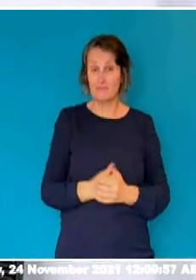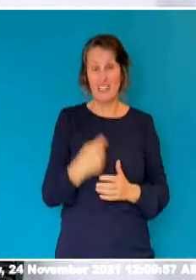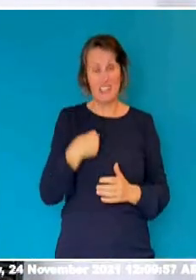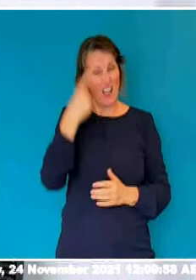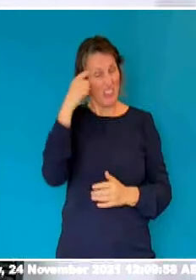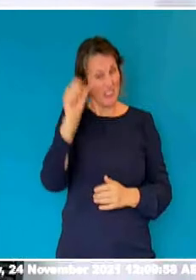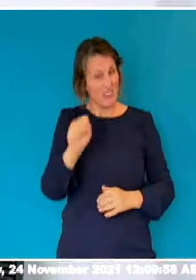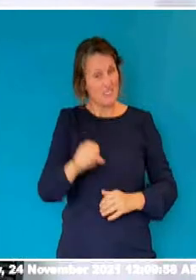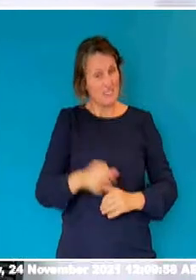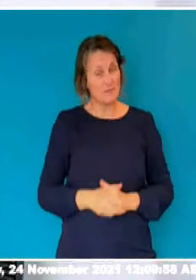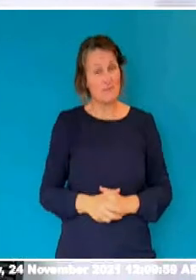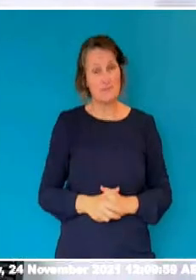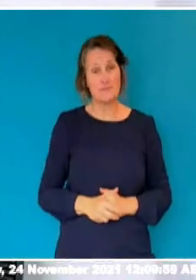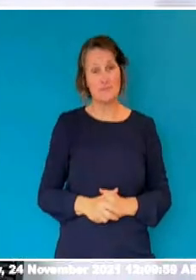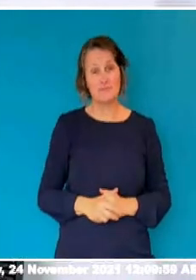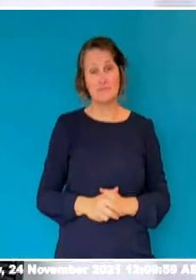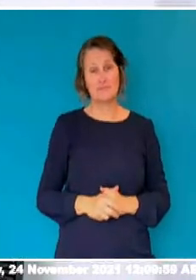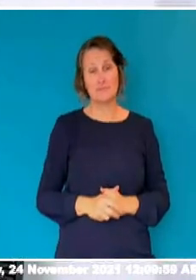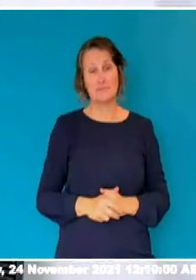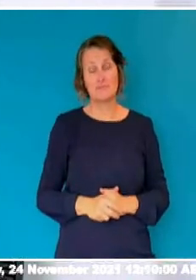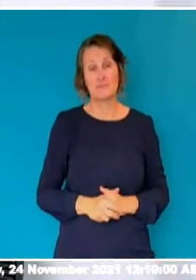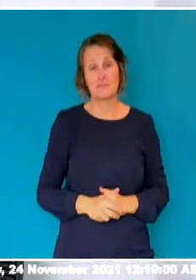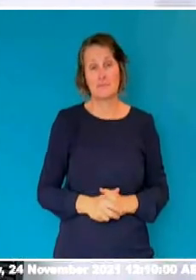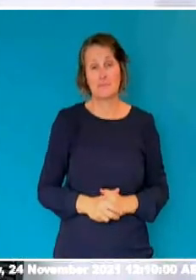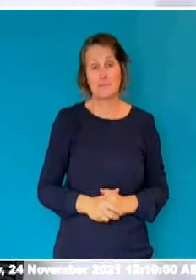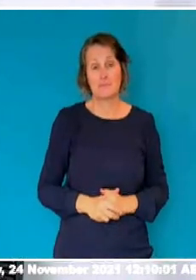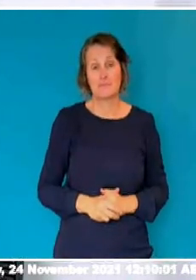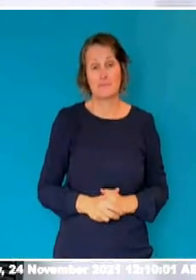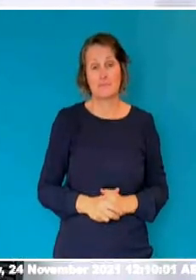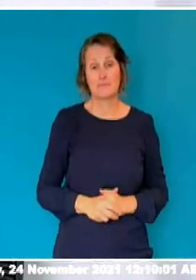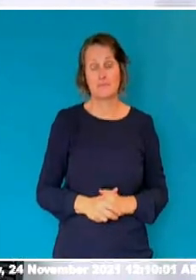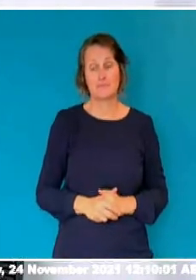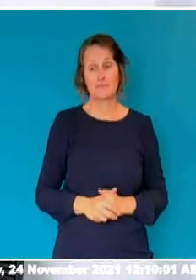Turning to you, Mr Chapman.